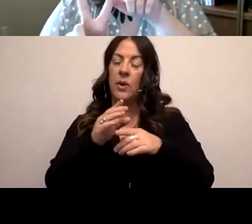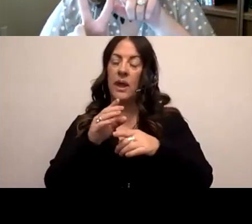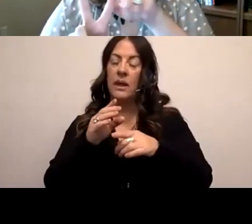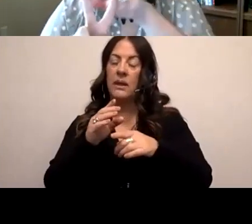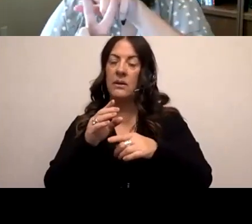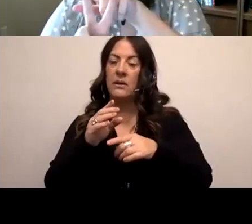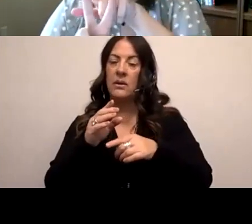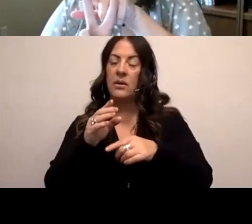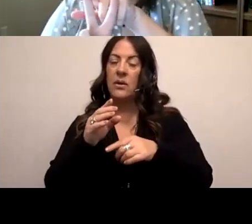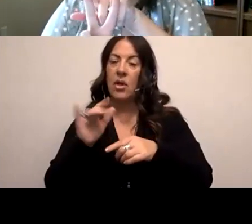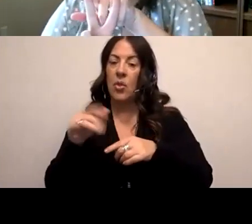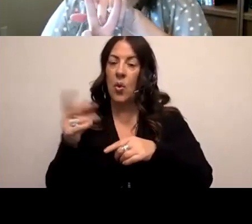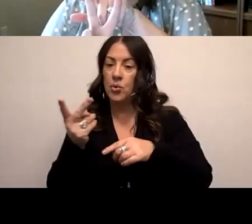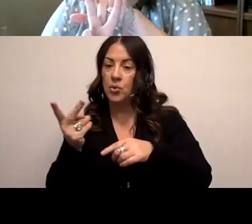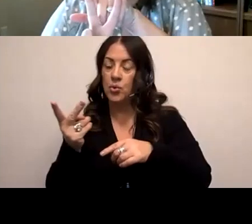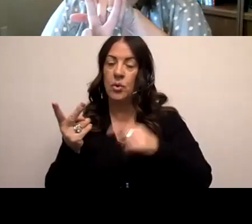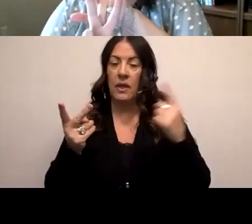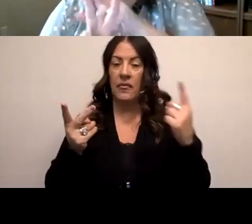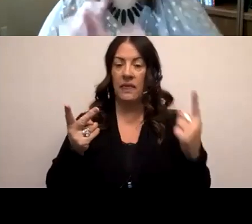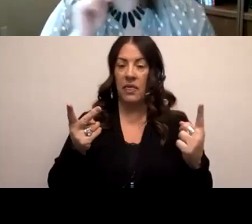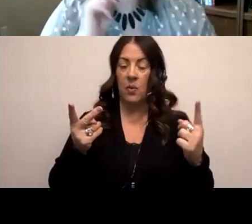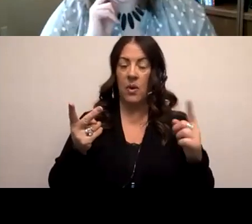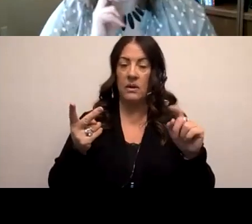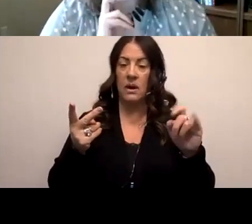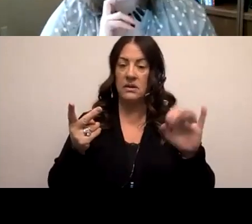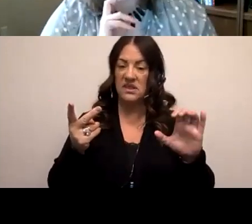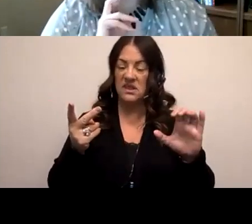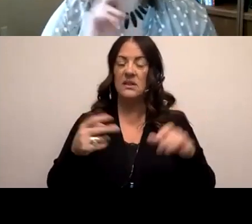THE TOLERABLE VERSUS THE TOXIC EXPERIENCE.SO ISN'T THAT INTERESTING? SO THE SAME